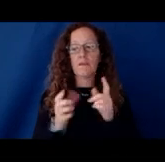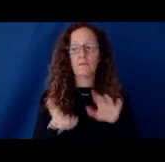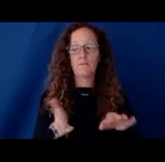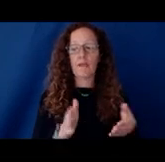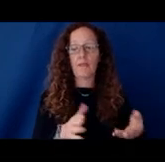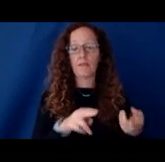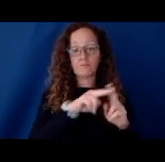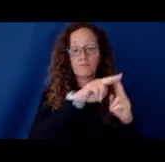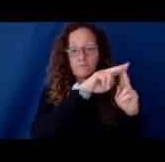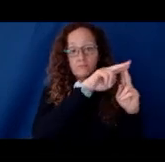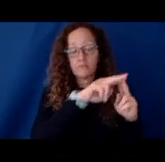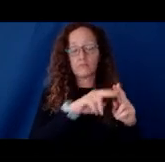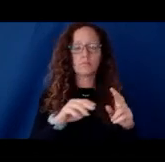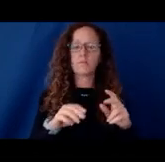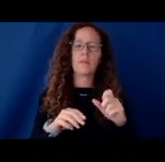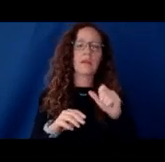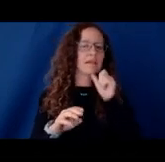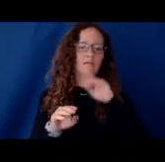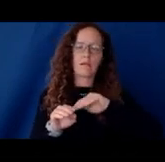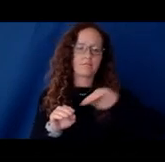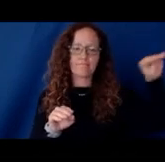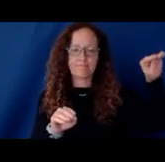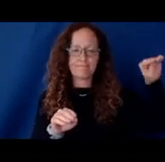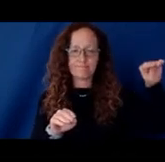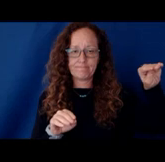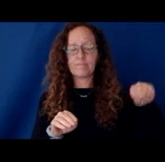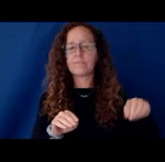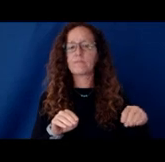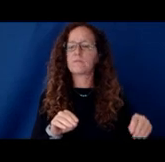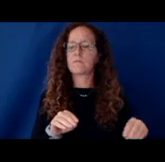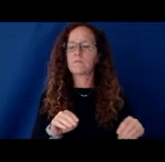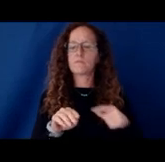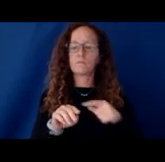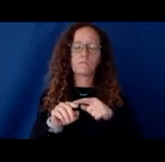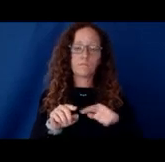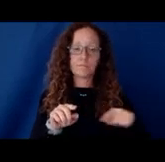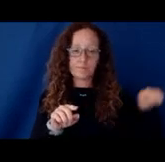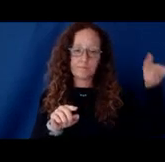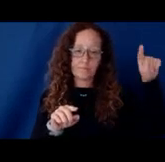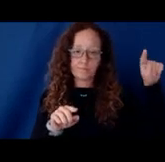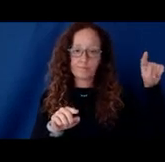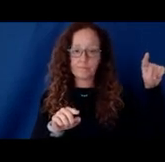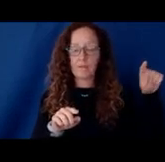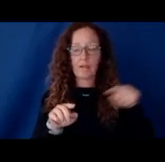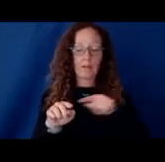a linear increase slope. After a point, you could see some non-linearity in that relationship. And